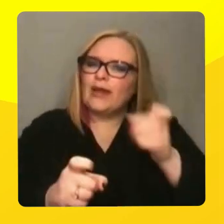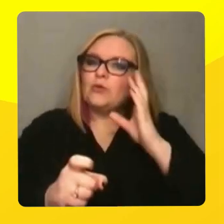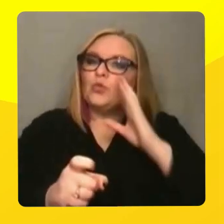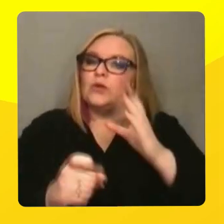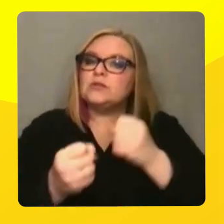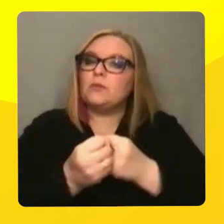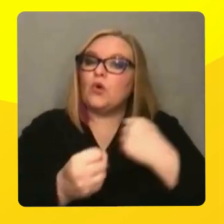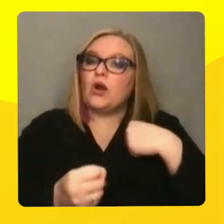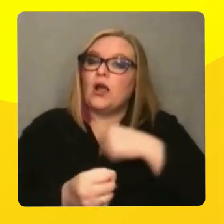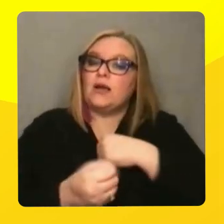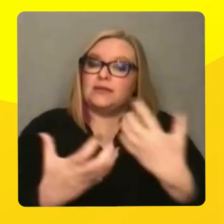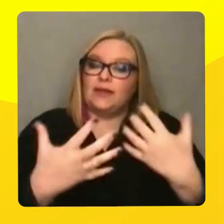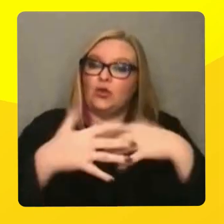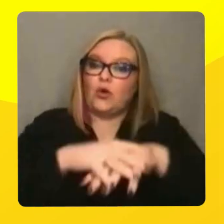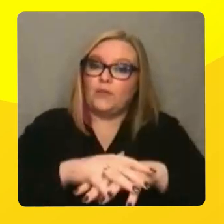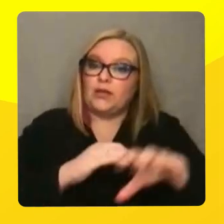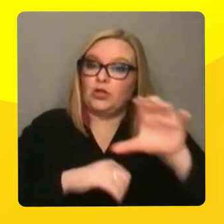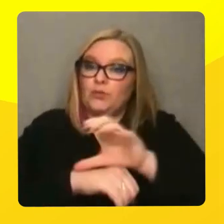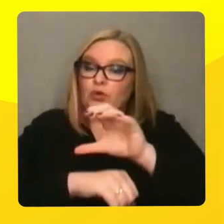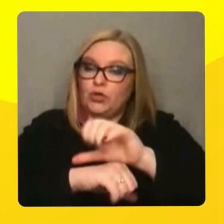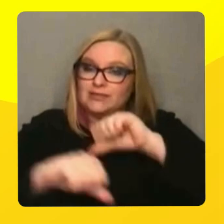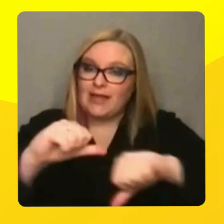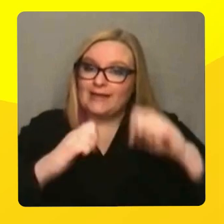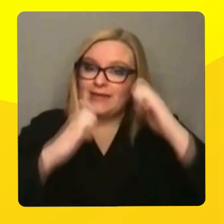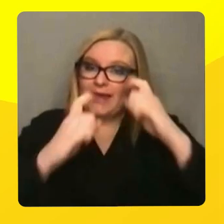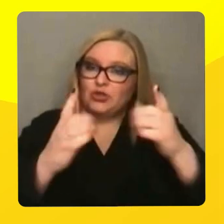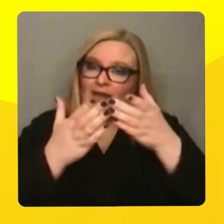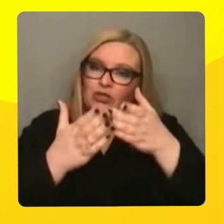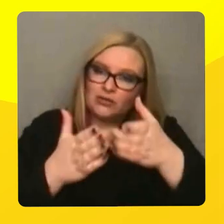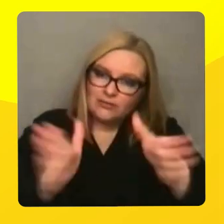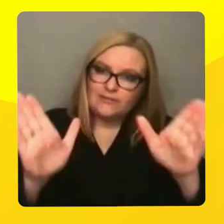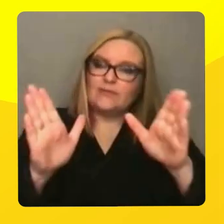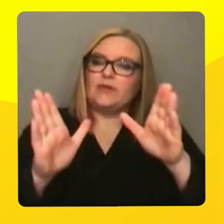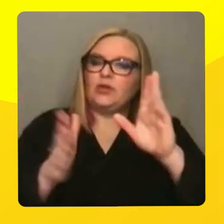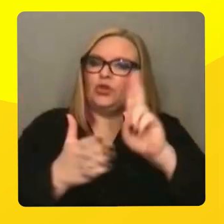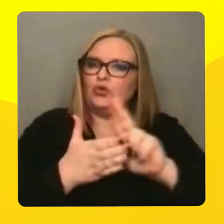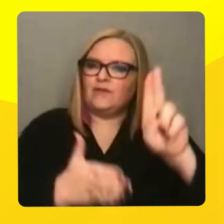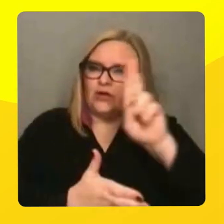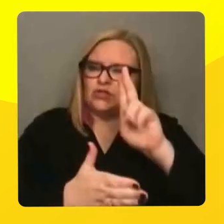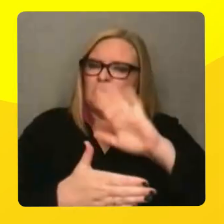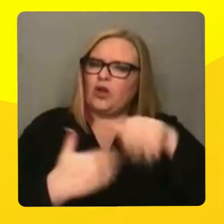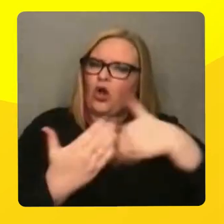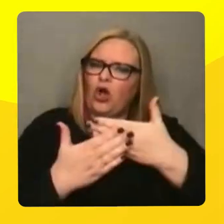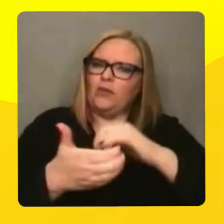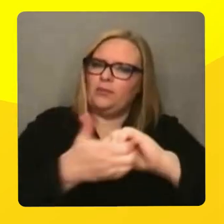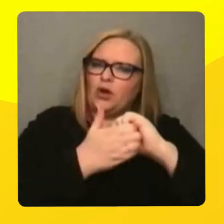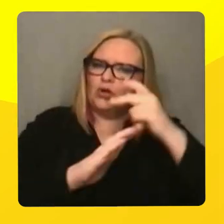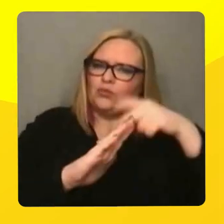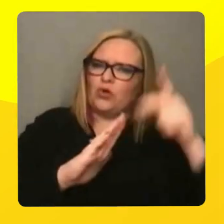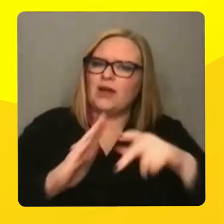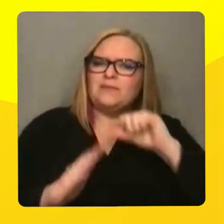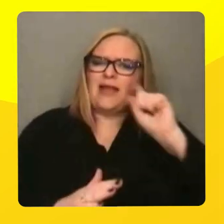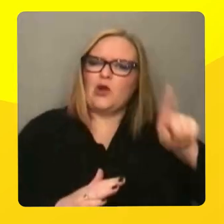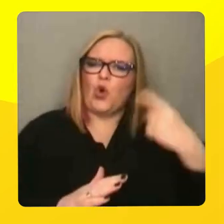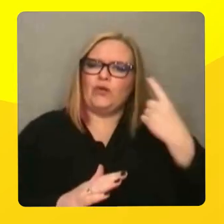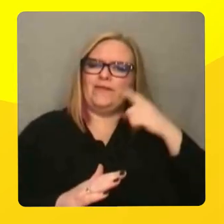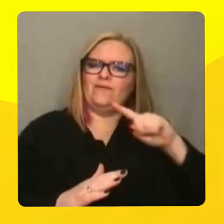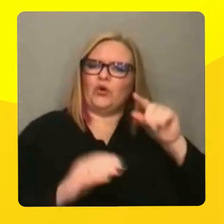computer science education all throughout the university through all of our partner programs, so not just for teachers. We're really excited about that because, really,